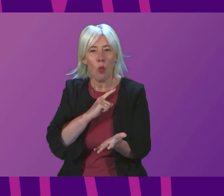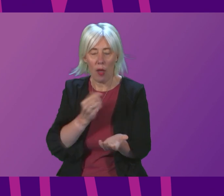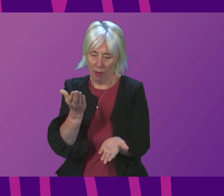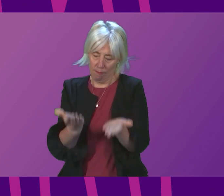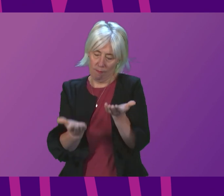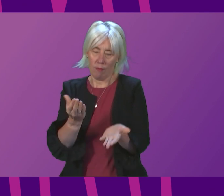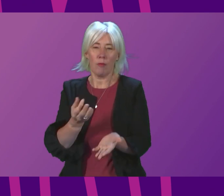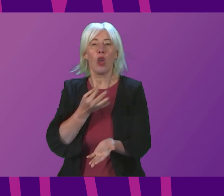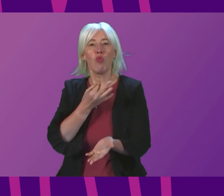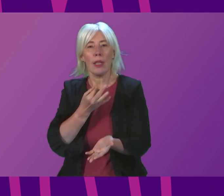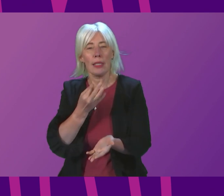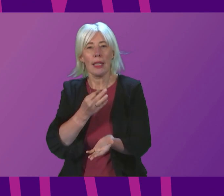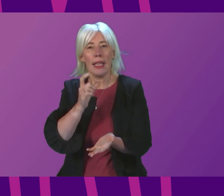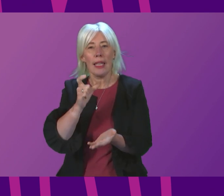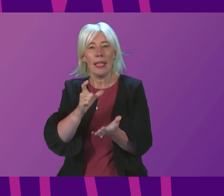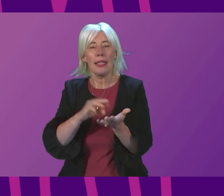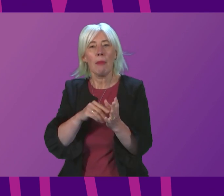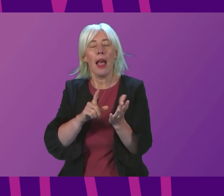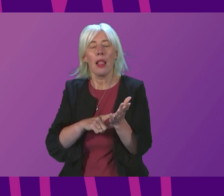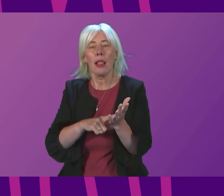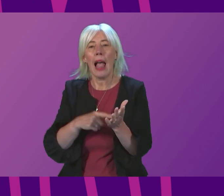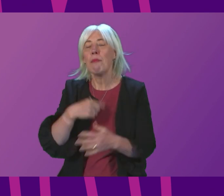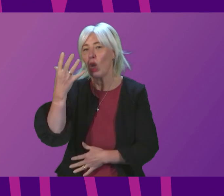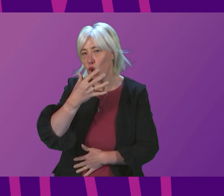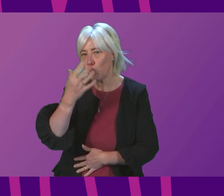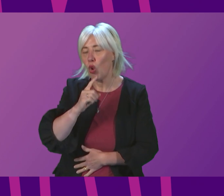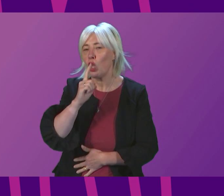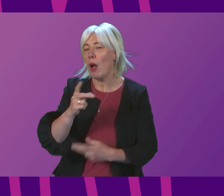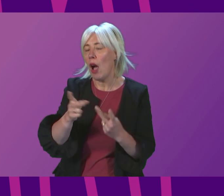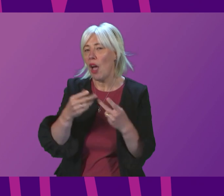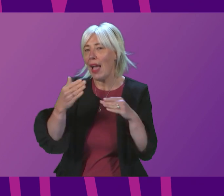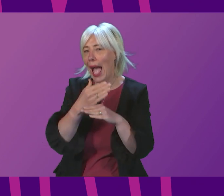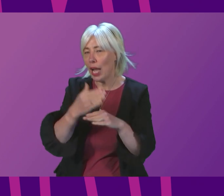CMAL had concerns about the matter, but a range of actions had been taken—I have set